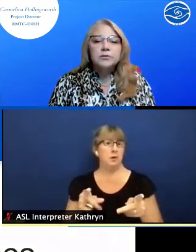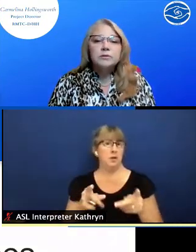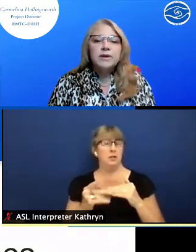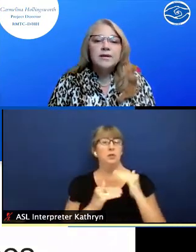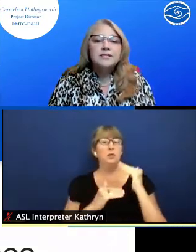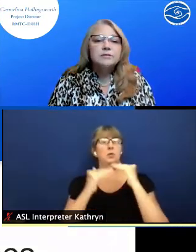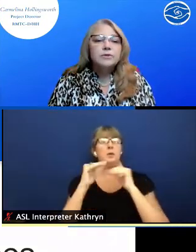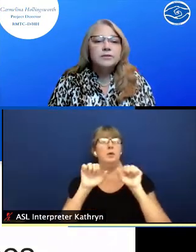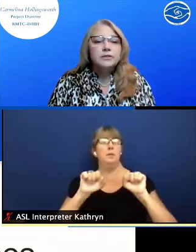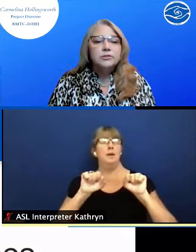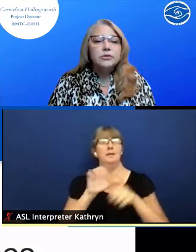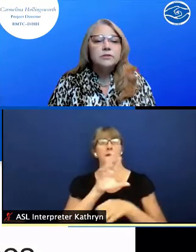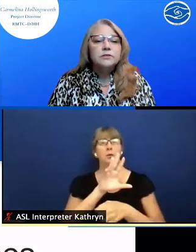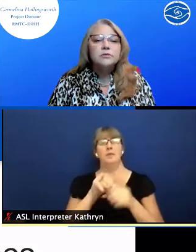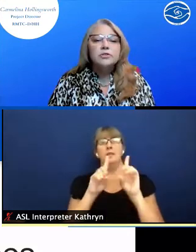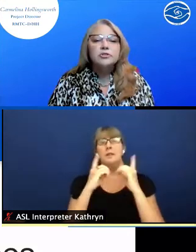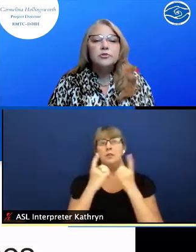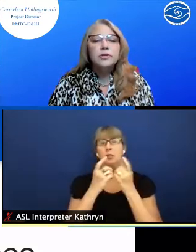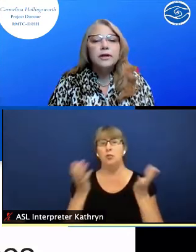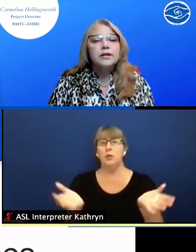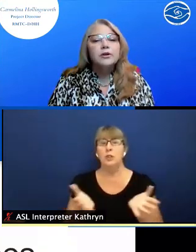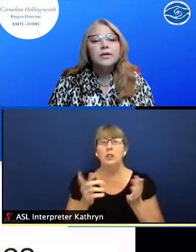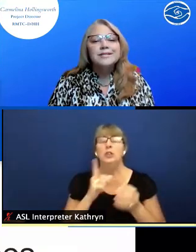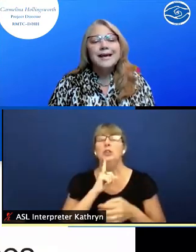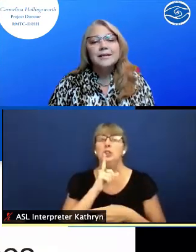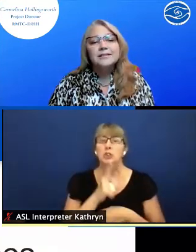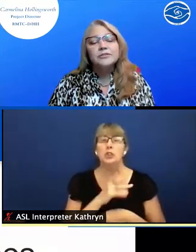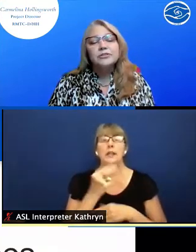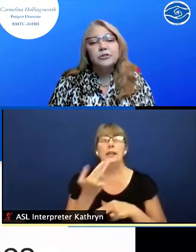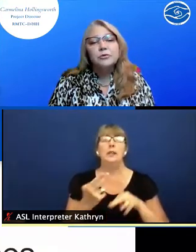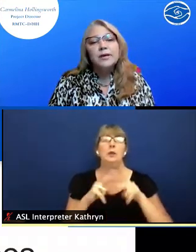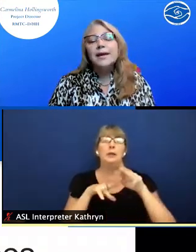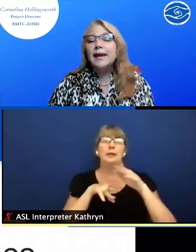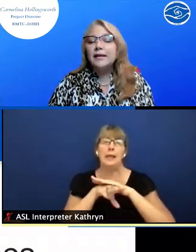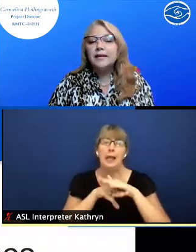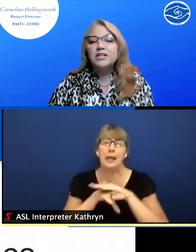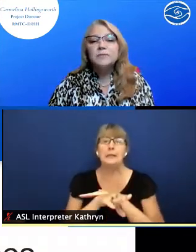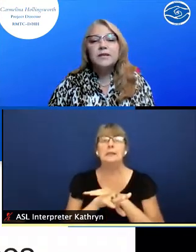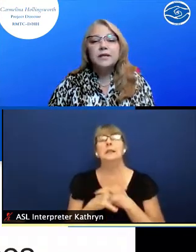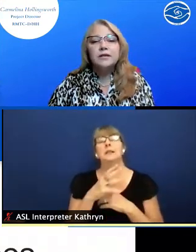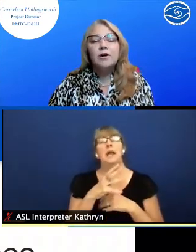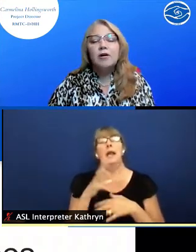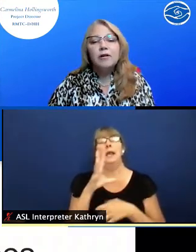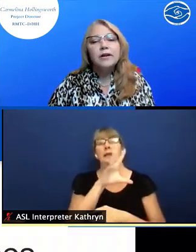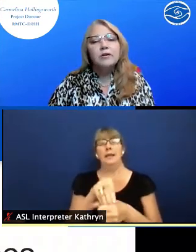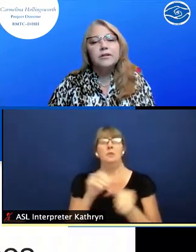capacity within districts to ensure and increase access to and engagement in all areas of the